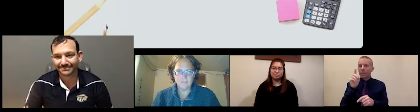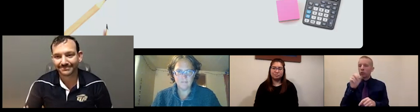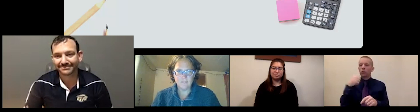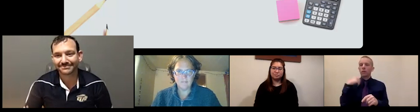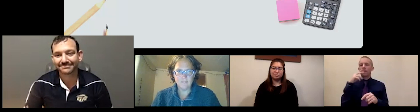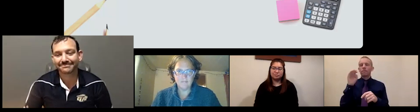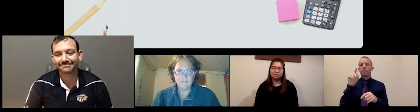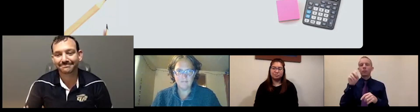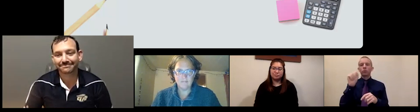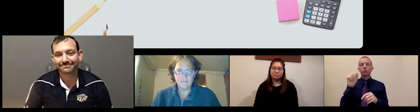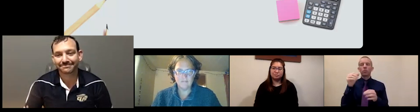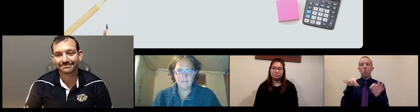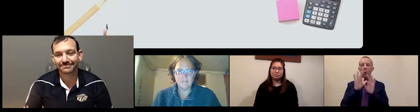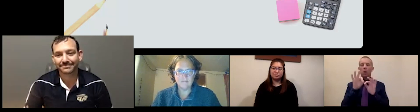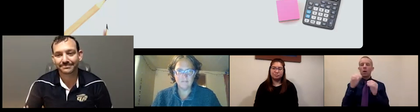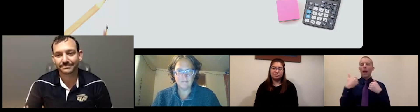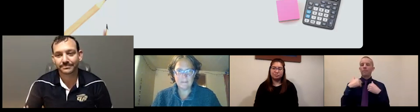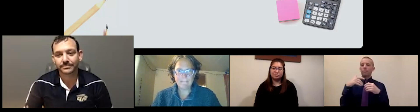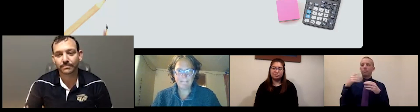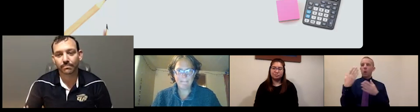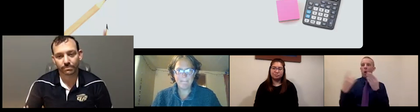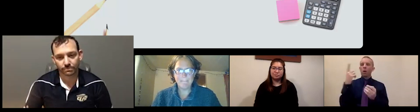I think mentors are important, to have someone there.